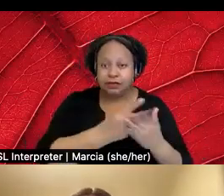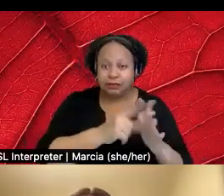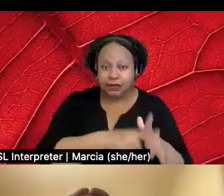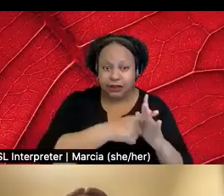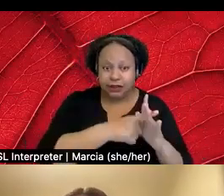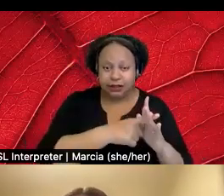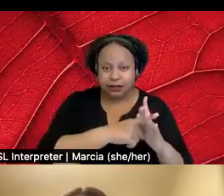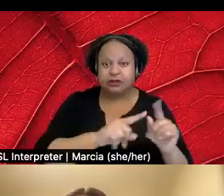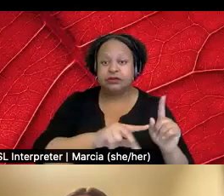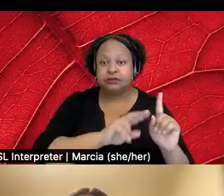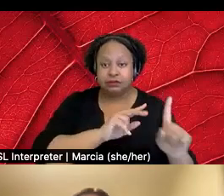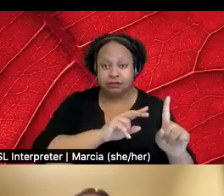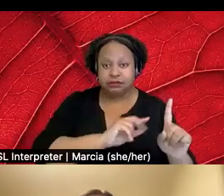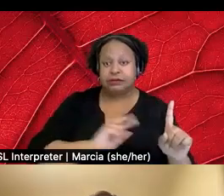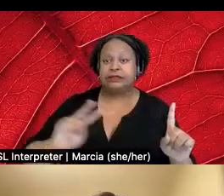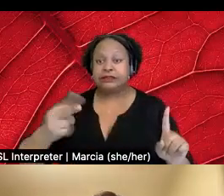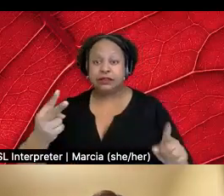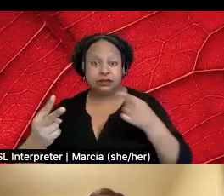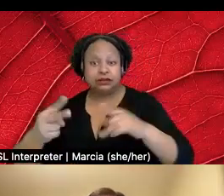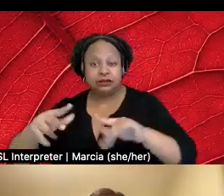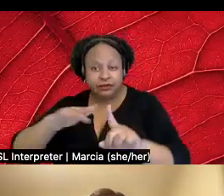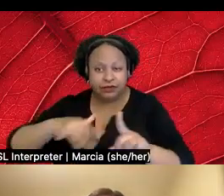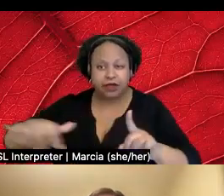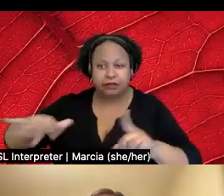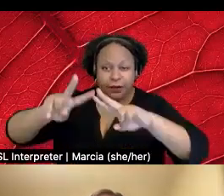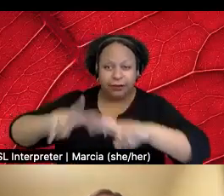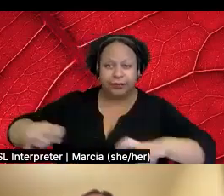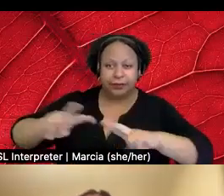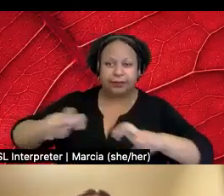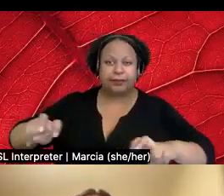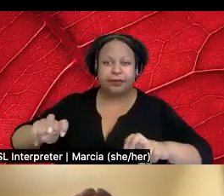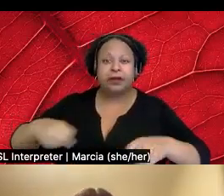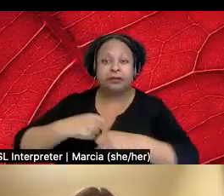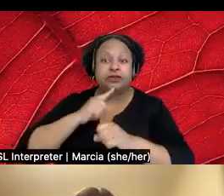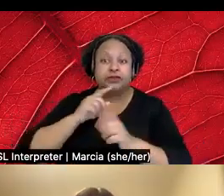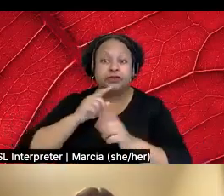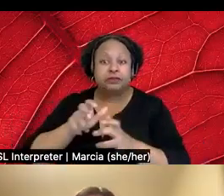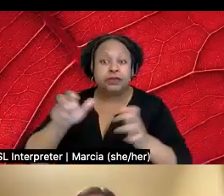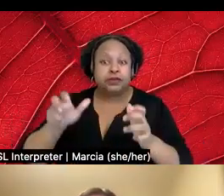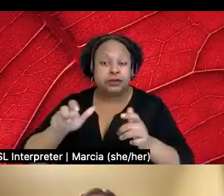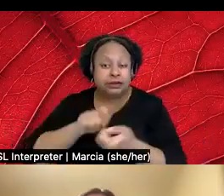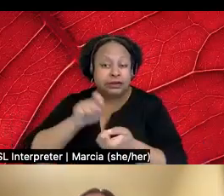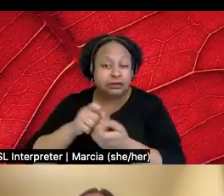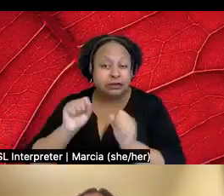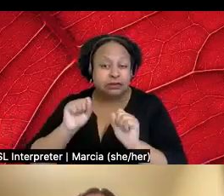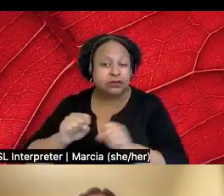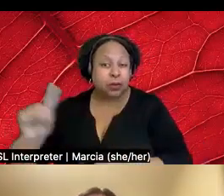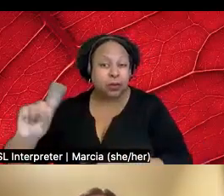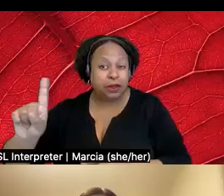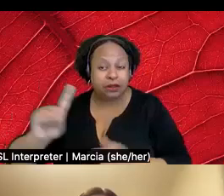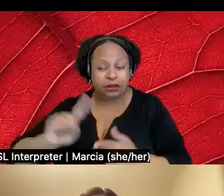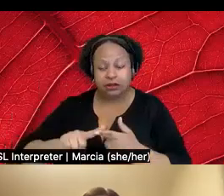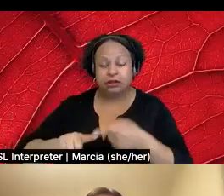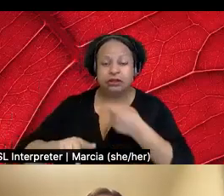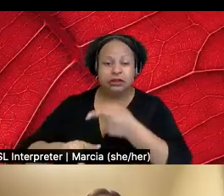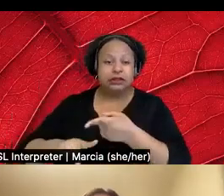And this is where we want to be, have as much detail as possible. Where is it taking place? What are materials and equipment being used?